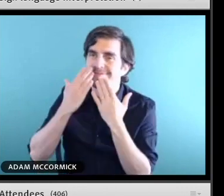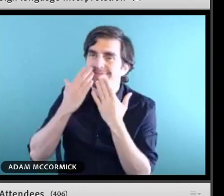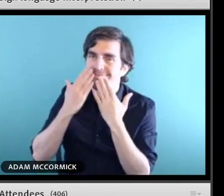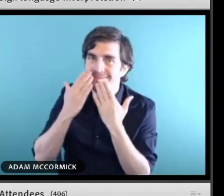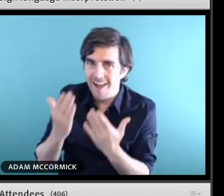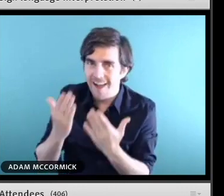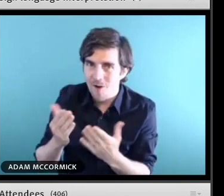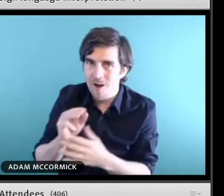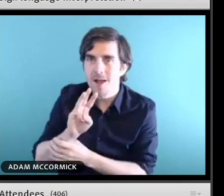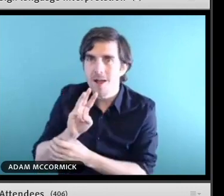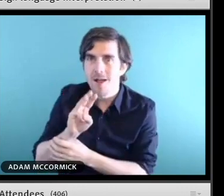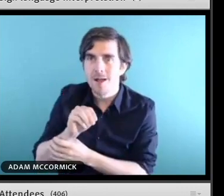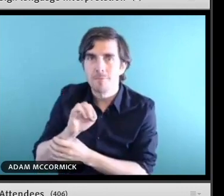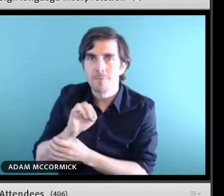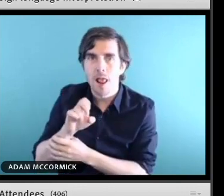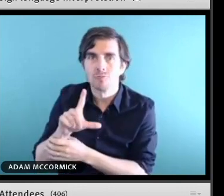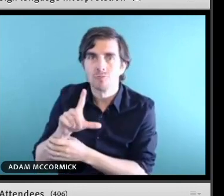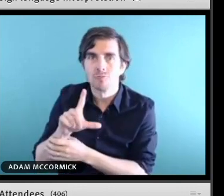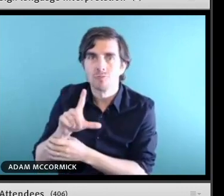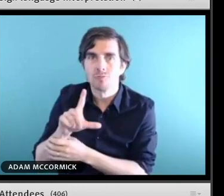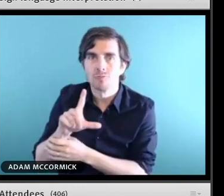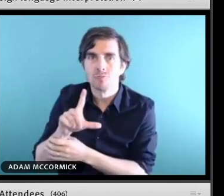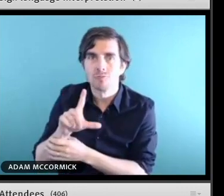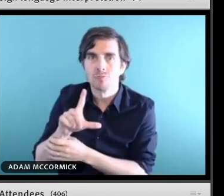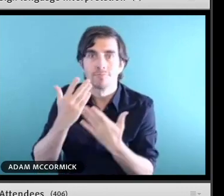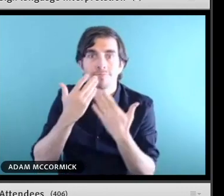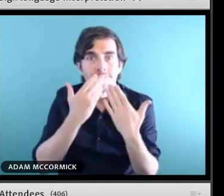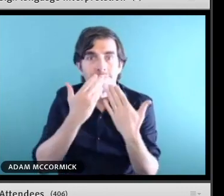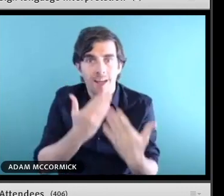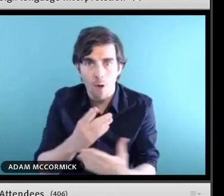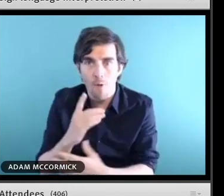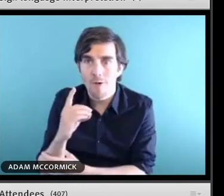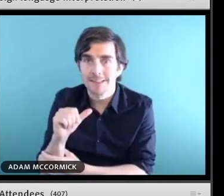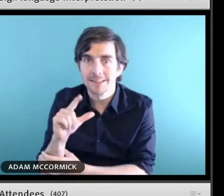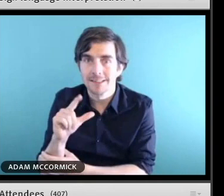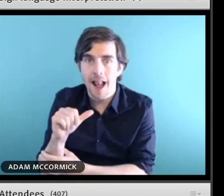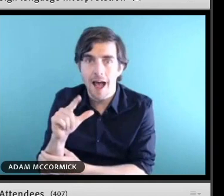So the reference group on inclusion of substance with disabilities was established earlier